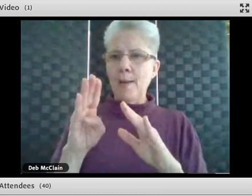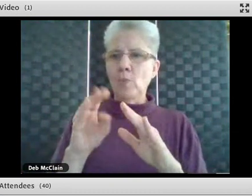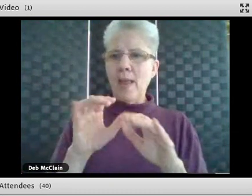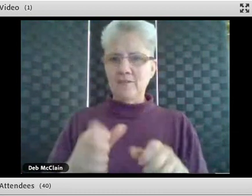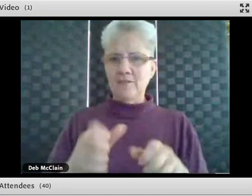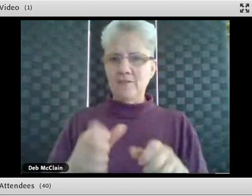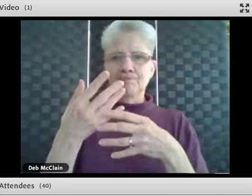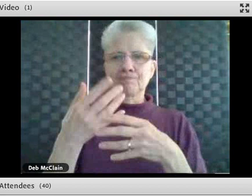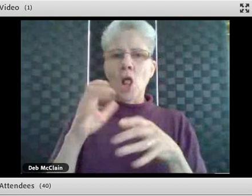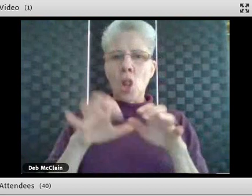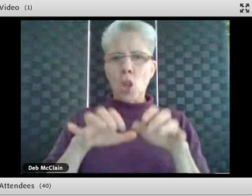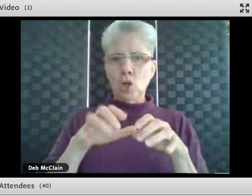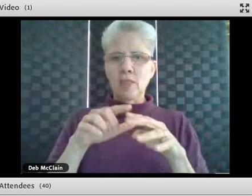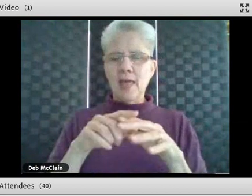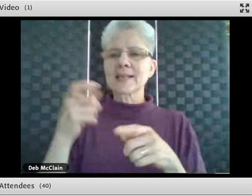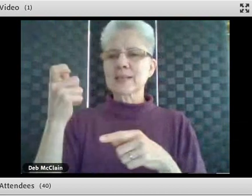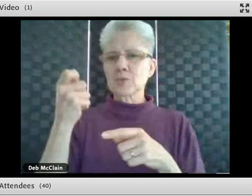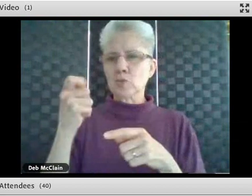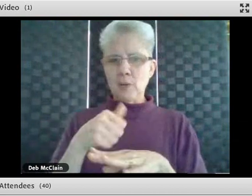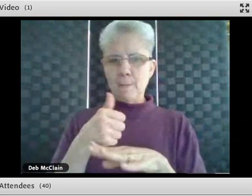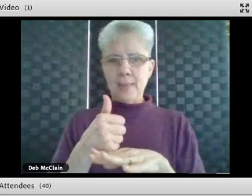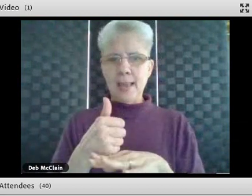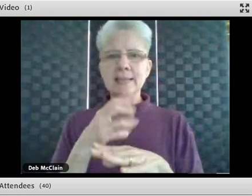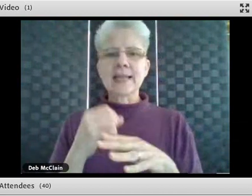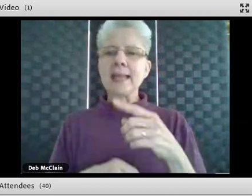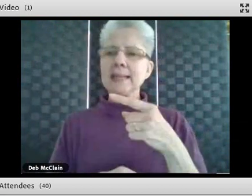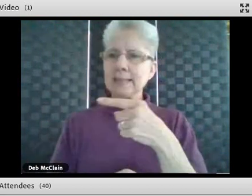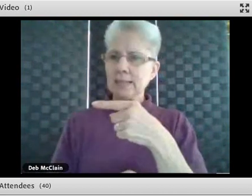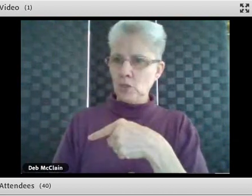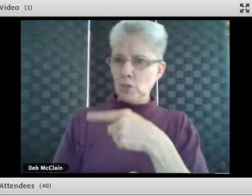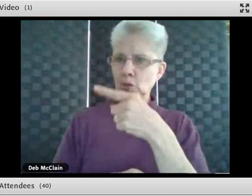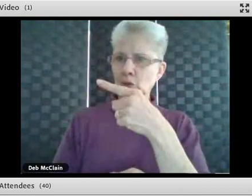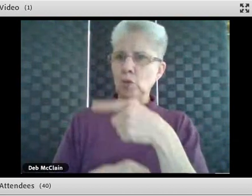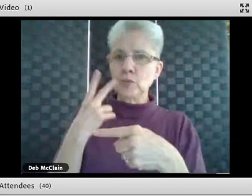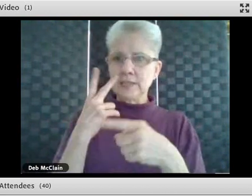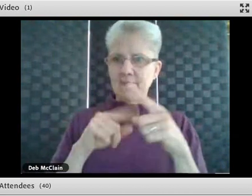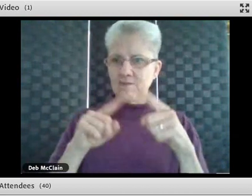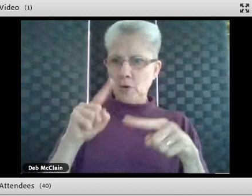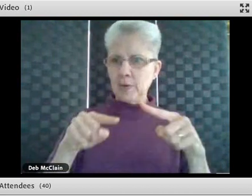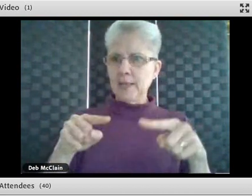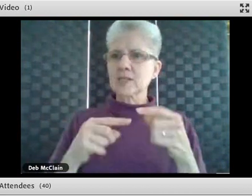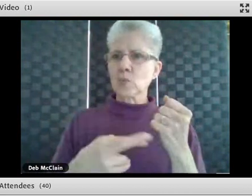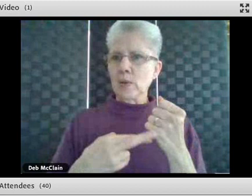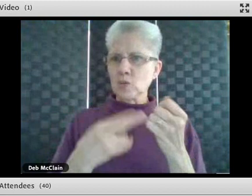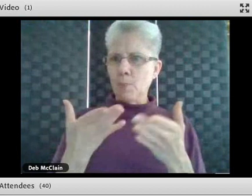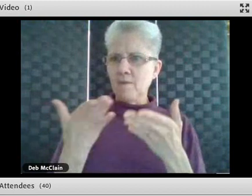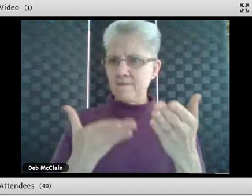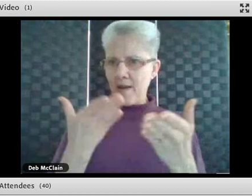Like I said, it's subscription-based. And here you can see all the various resources they provide in Classification Web,